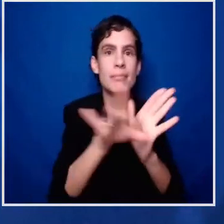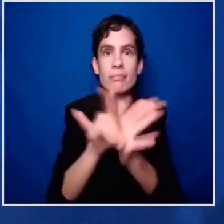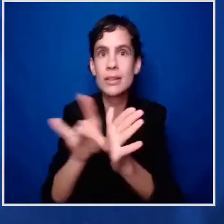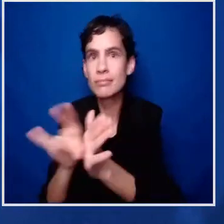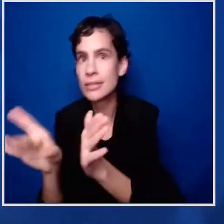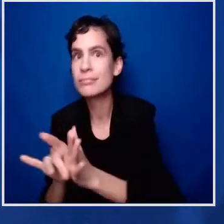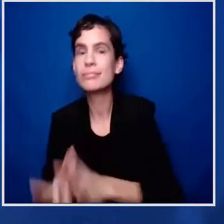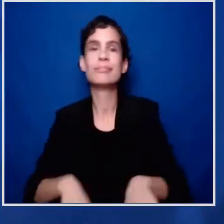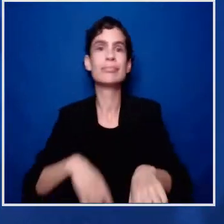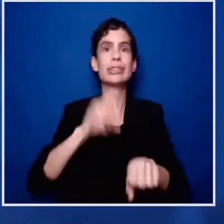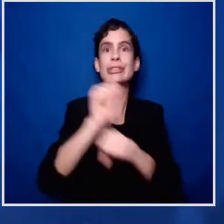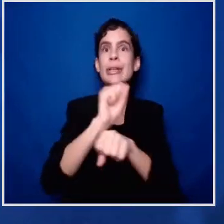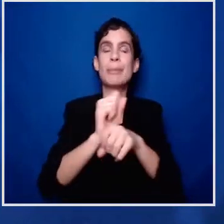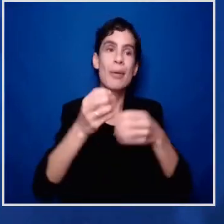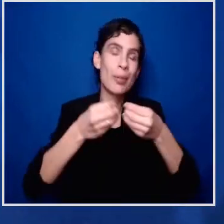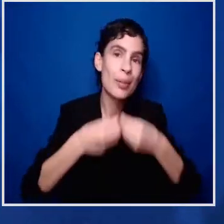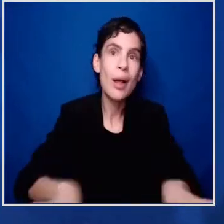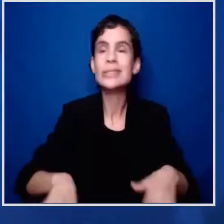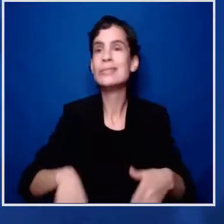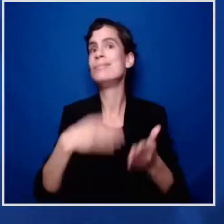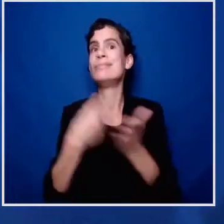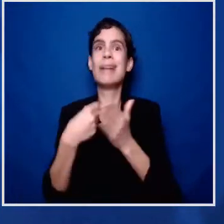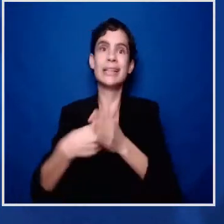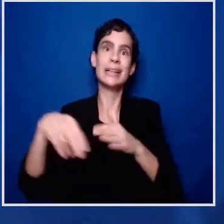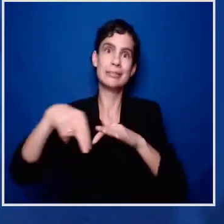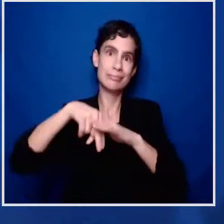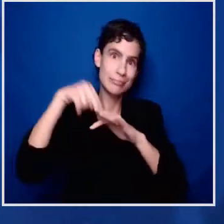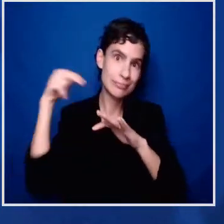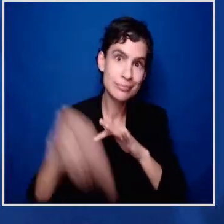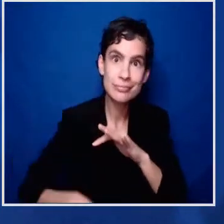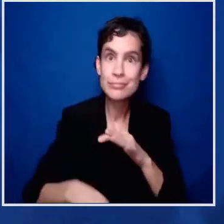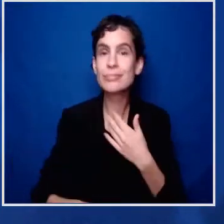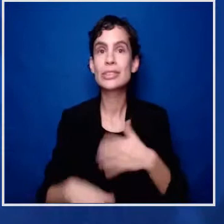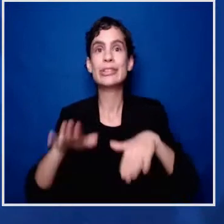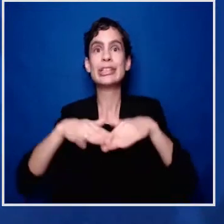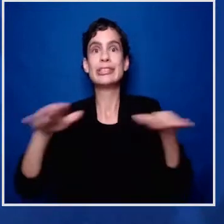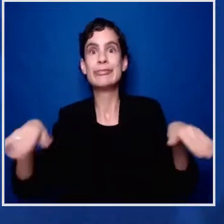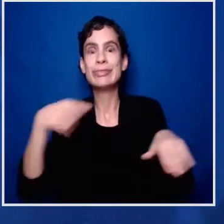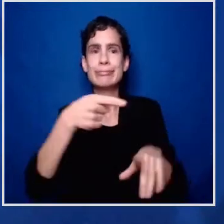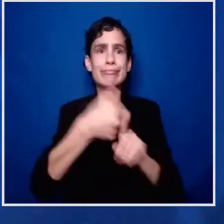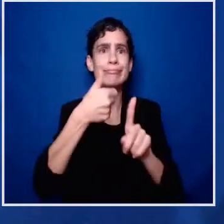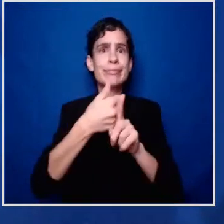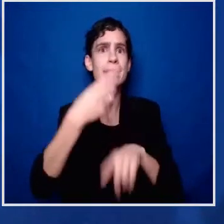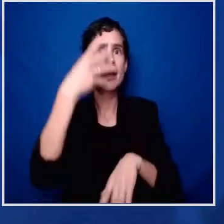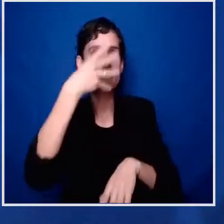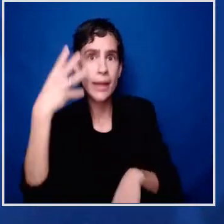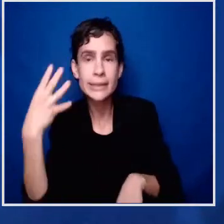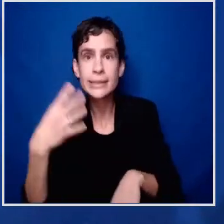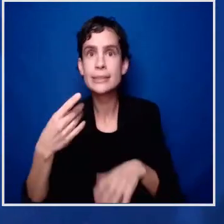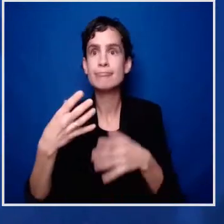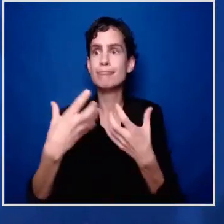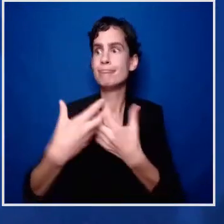STRUGGLING WITH COVID, WE HAVE FAMILIES WHO ARE SUFFERING FROM UNEMPLOYMENT, WHOSE BUSINESSES HAVE CLOSED.